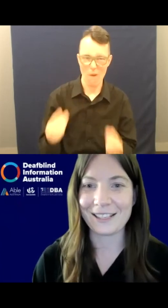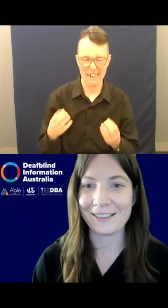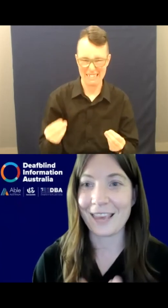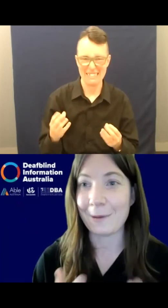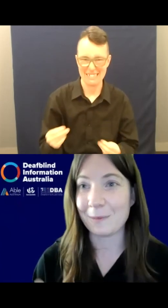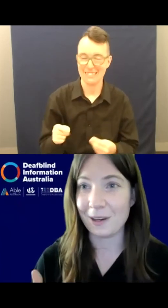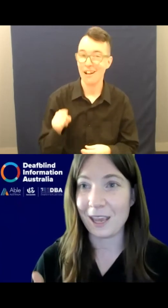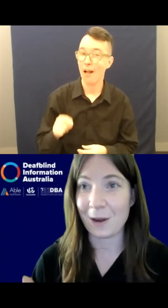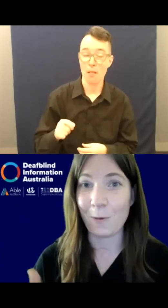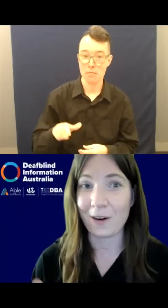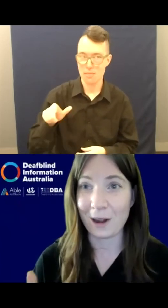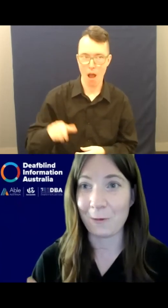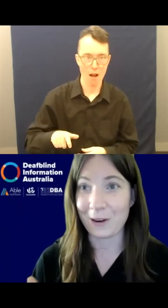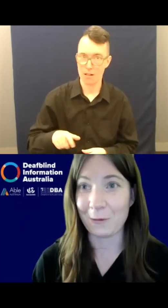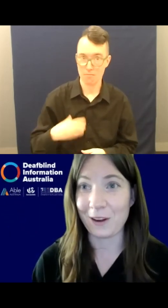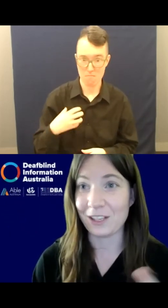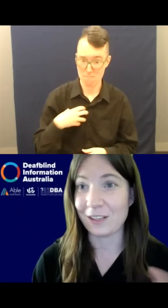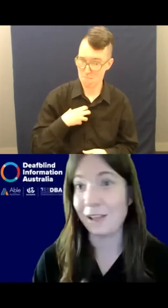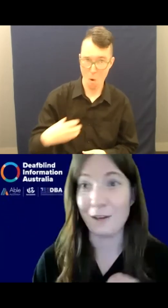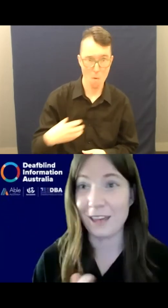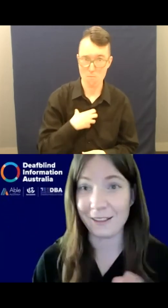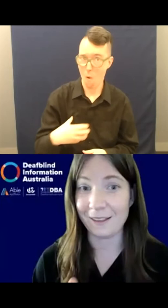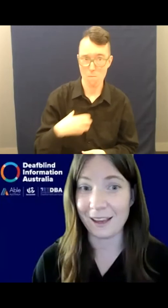kept getting it wetter and wetter and wetter ‘dand just loved that sensation.